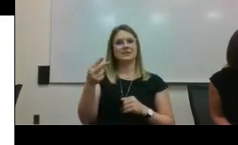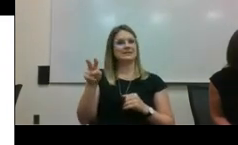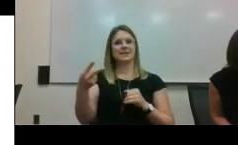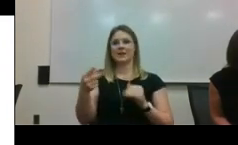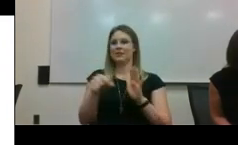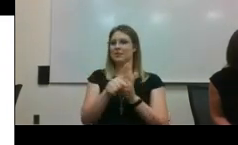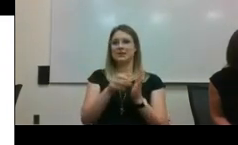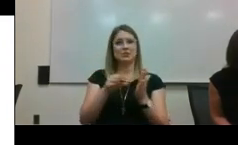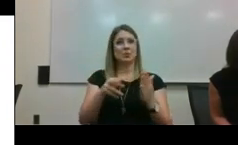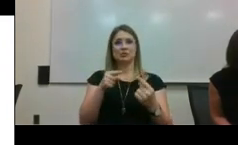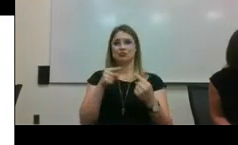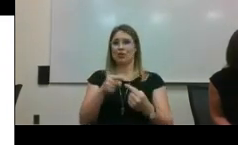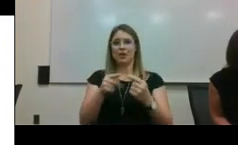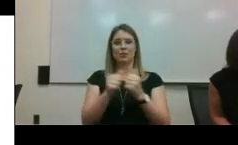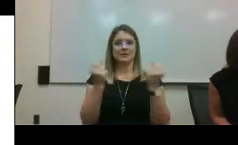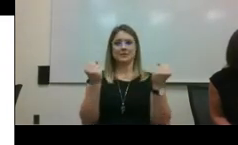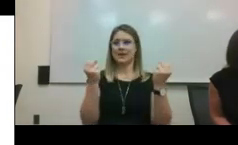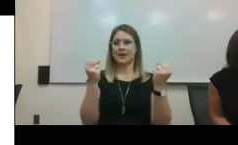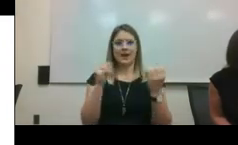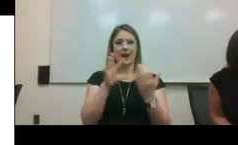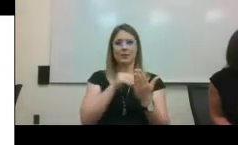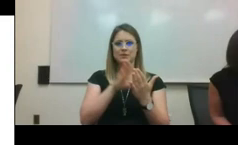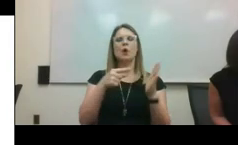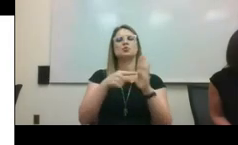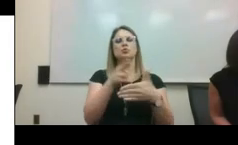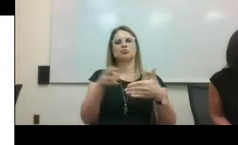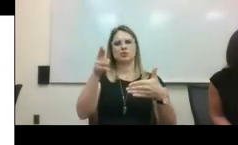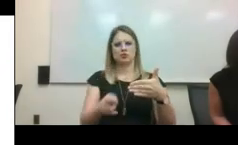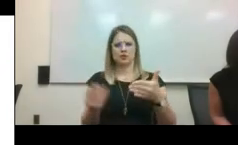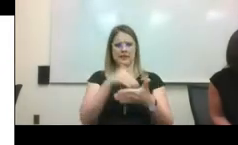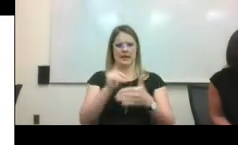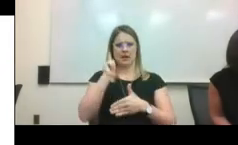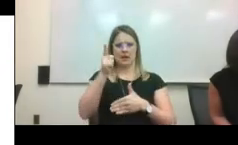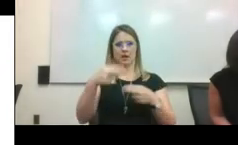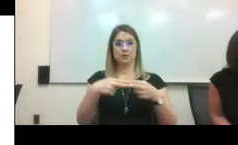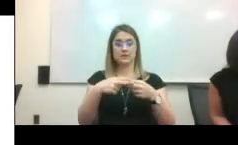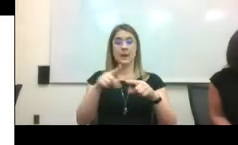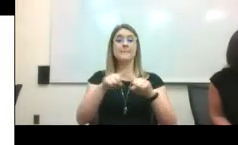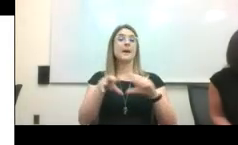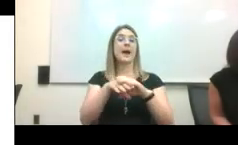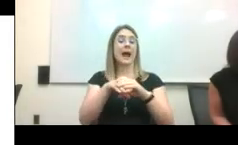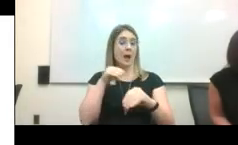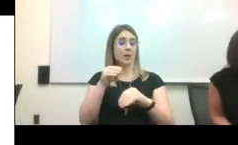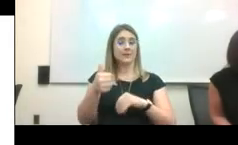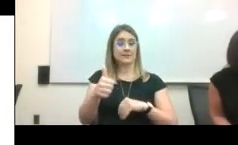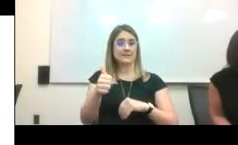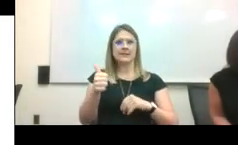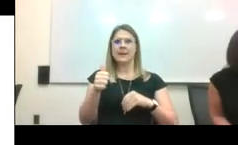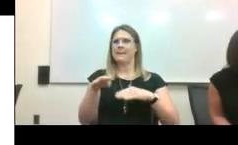even with just sign language acquisition. I'll show you the results again on a later slide but out of 10 very basic items students